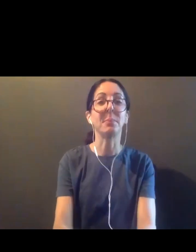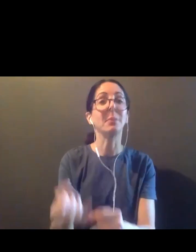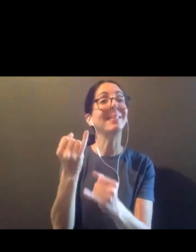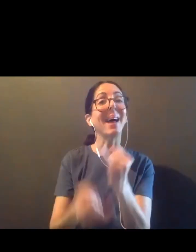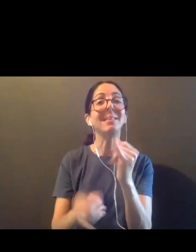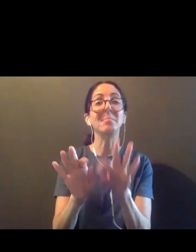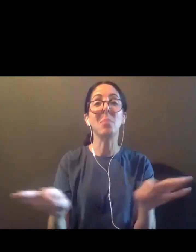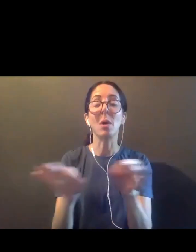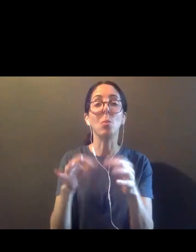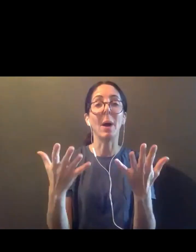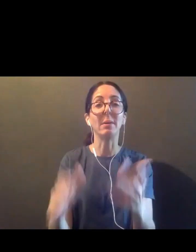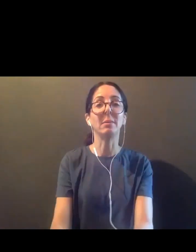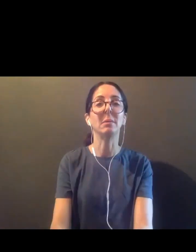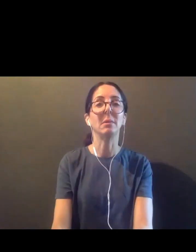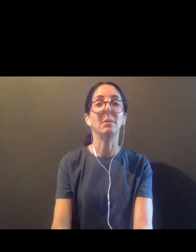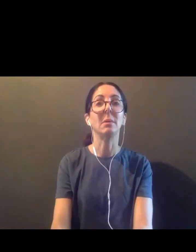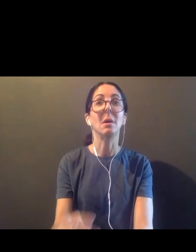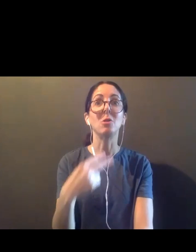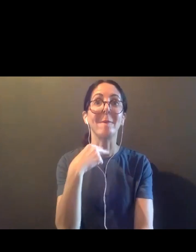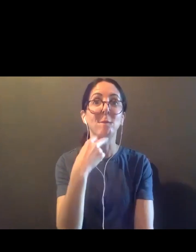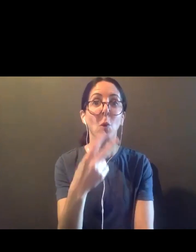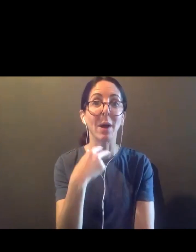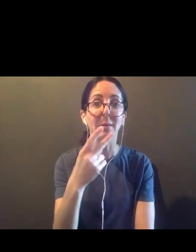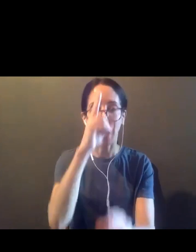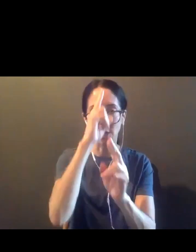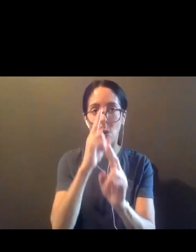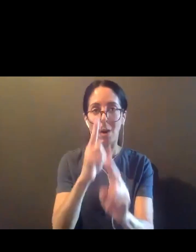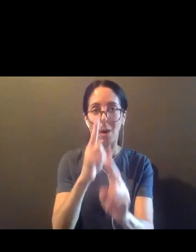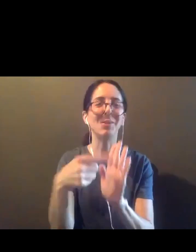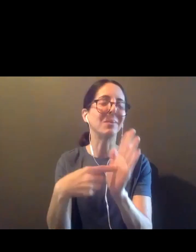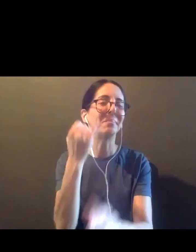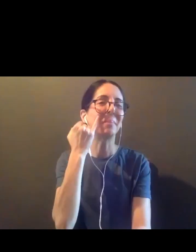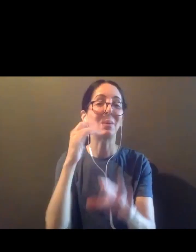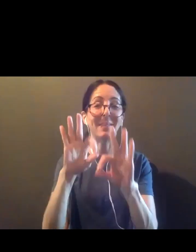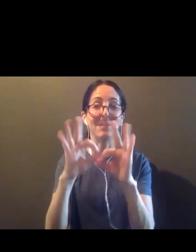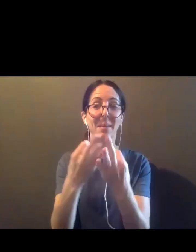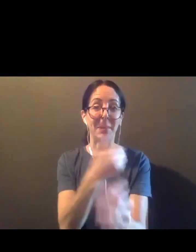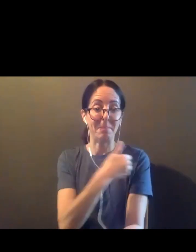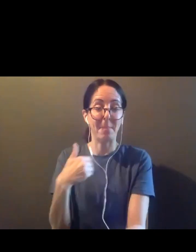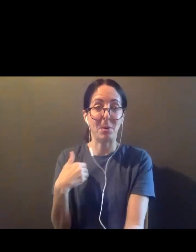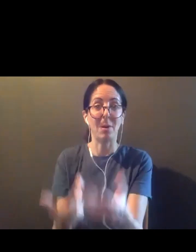So let's imagine that you’ve done, you’ve involved a family member in the research process